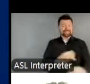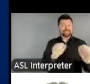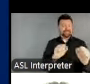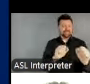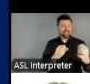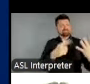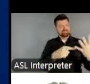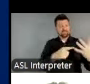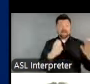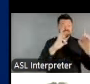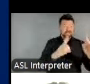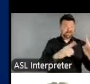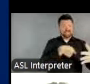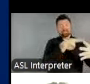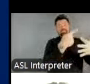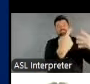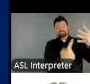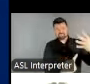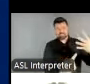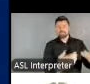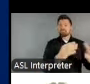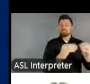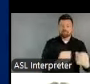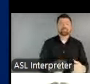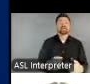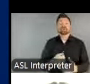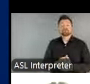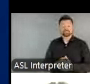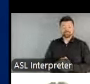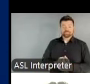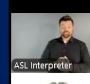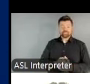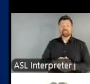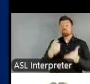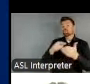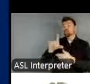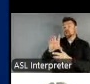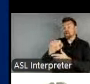we convened approximately 50 researchers from NEA Research Labs and partners. This is the first